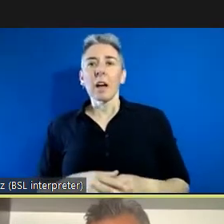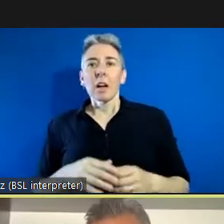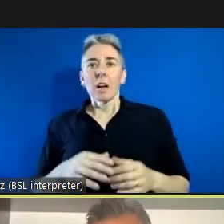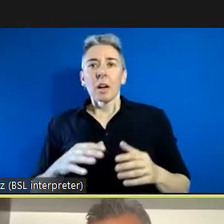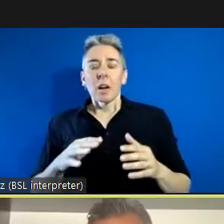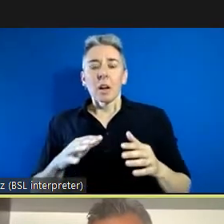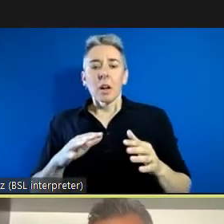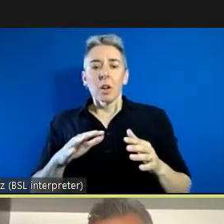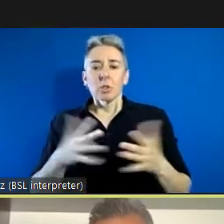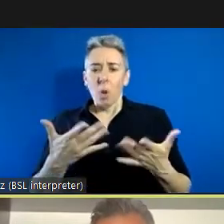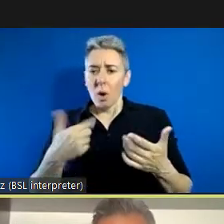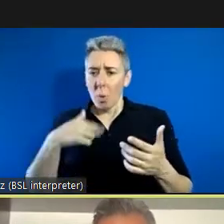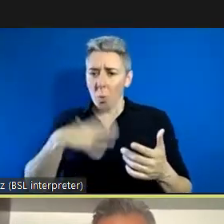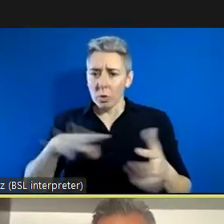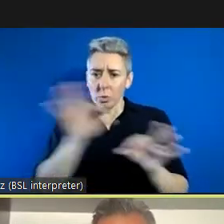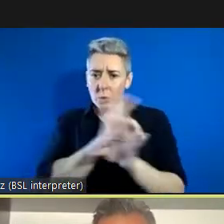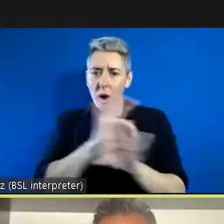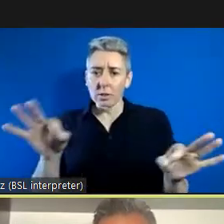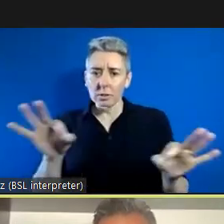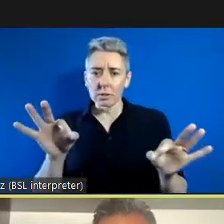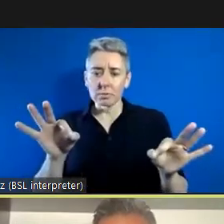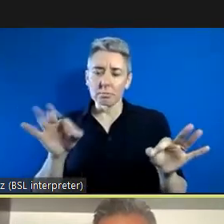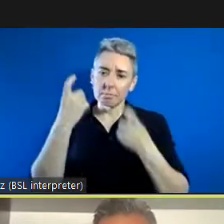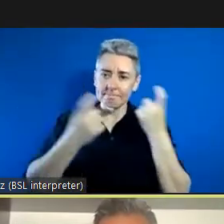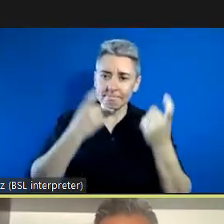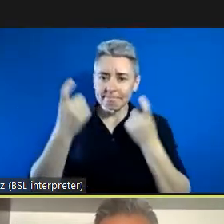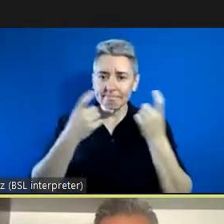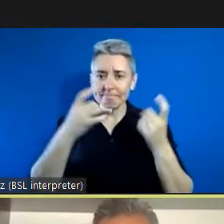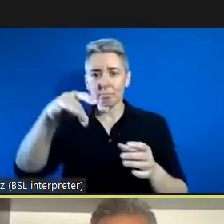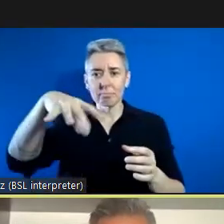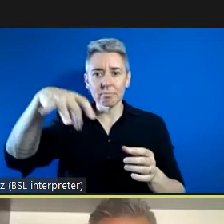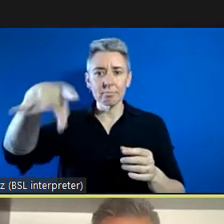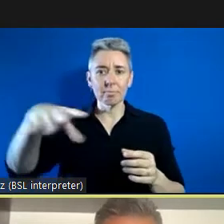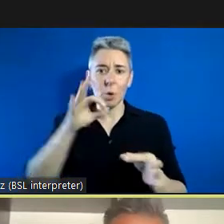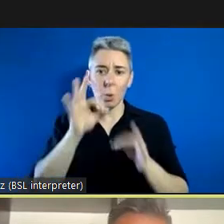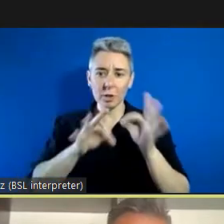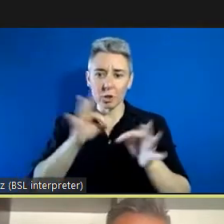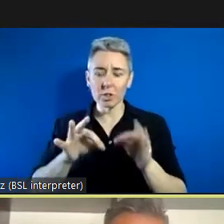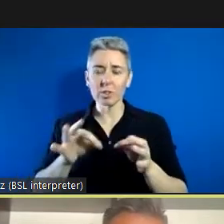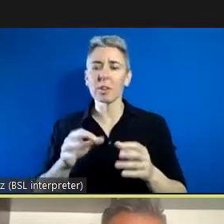ask a couple questions and think about it. How many of you probably thought, there's 43 people